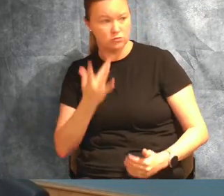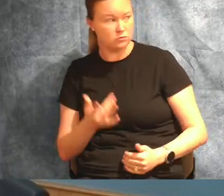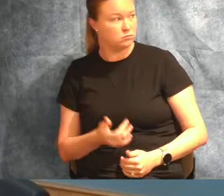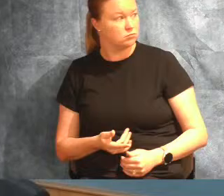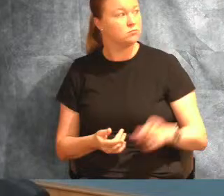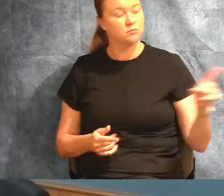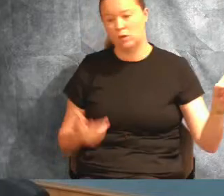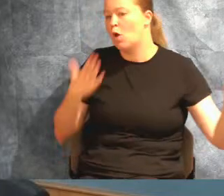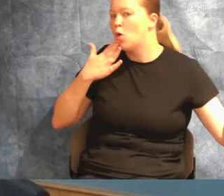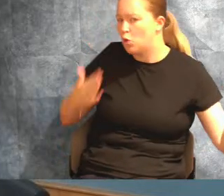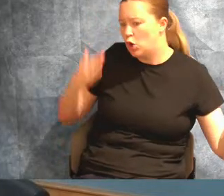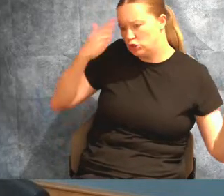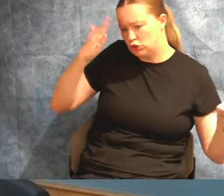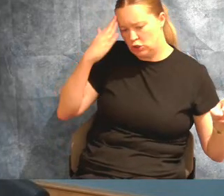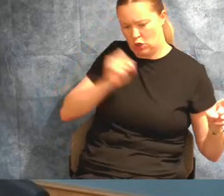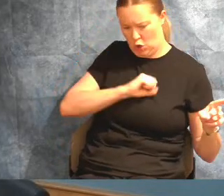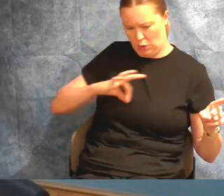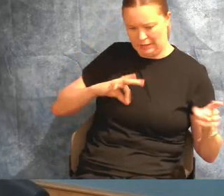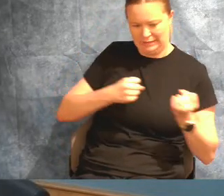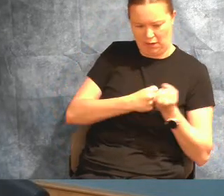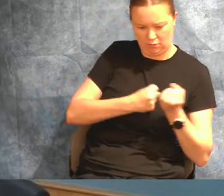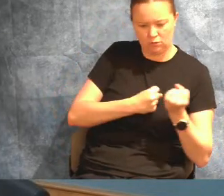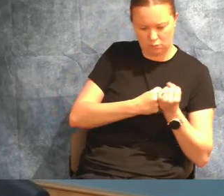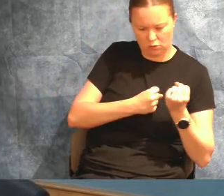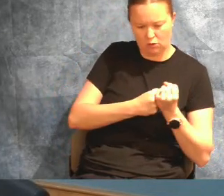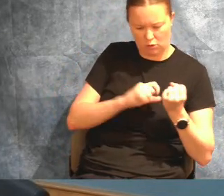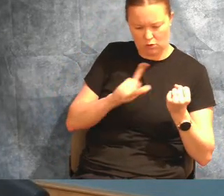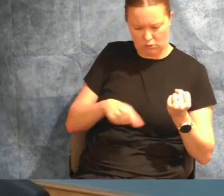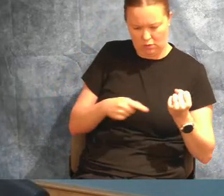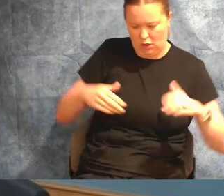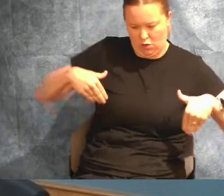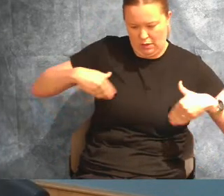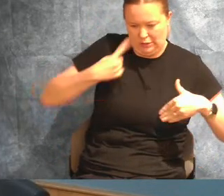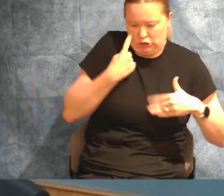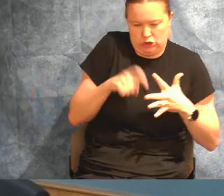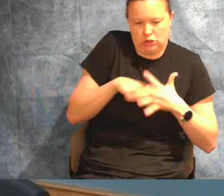that's good to know. The staff support and they've only gotten started and I did get some information